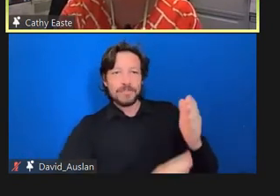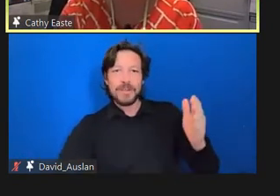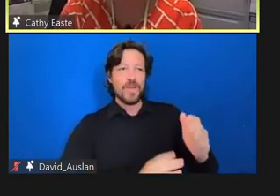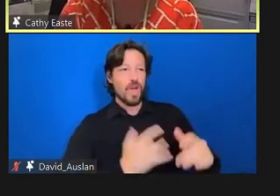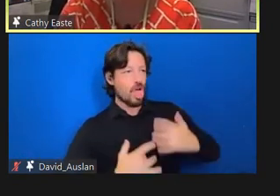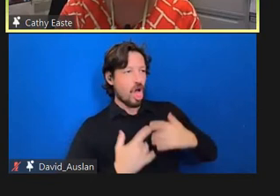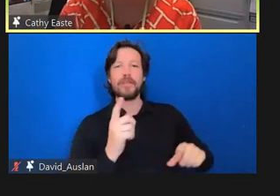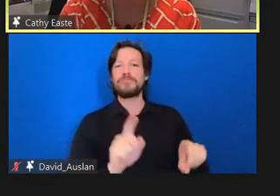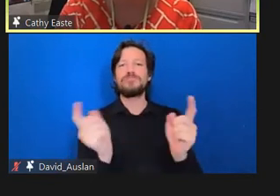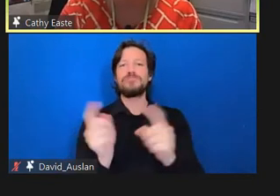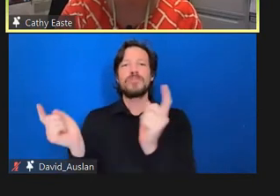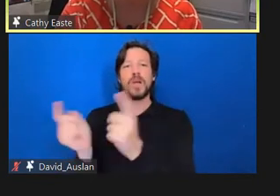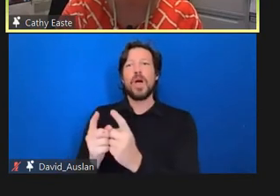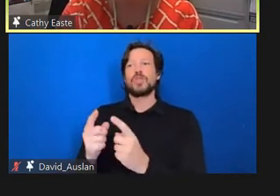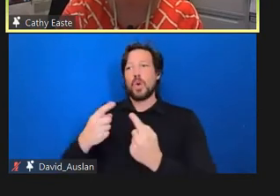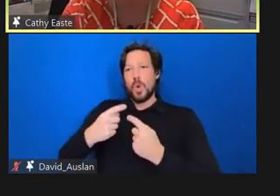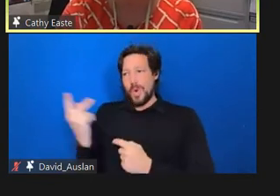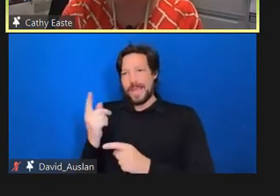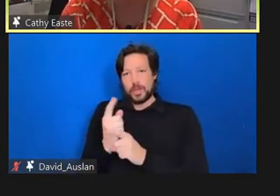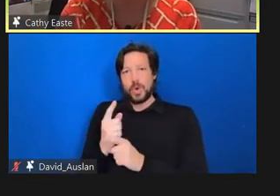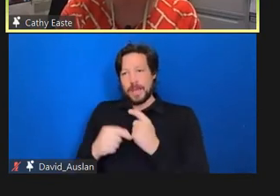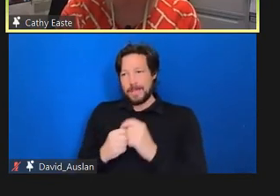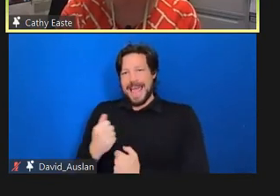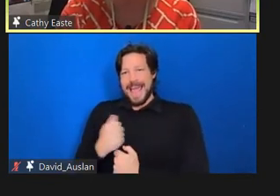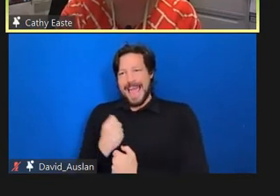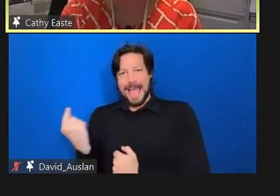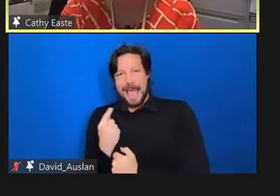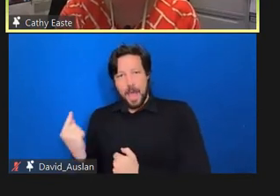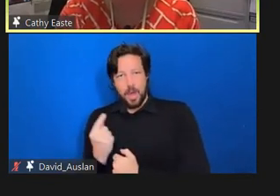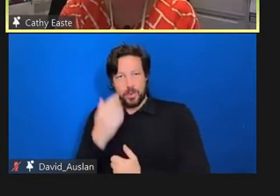et cetera, and not necessarily for everybody. There'll be a lot of correlations, but that's